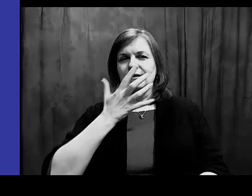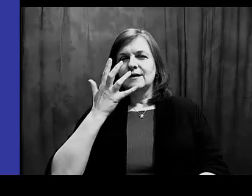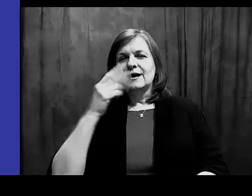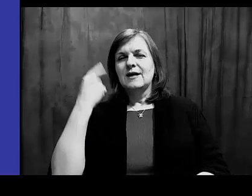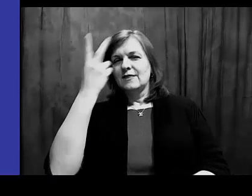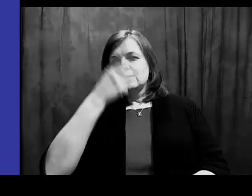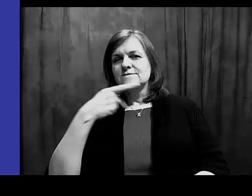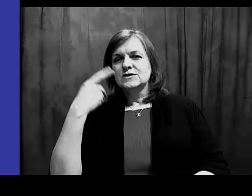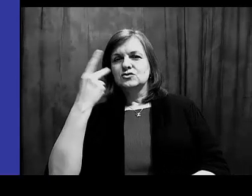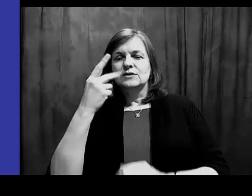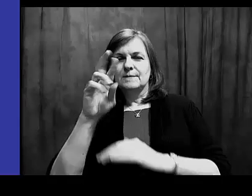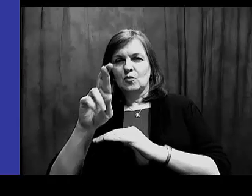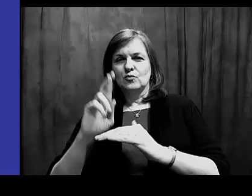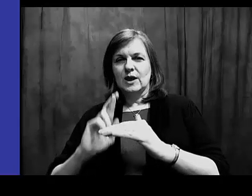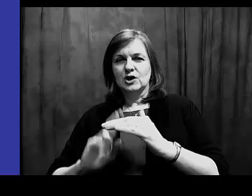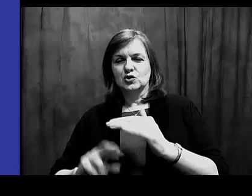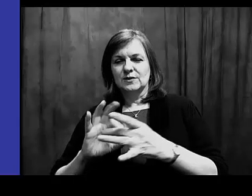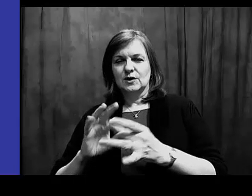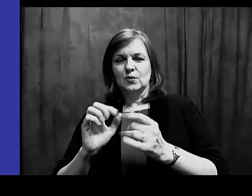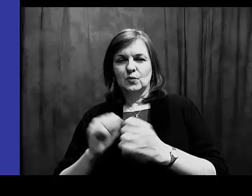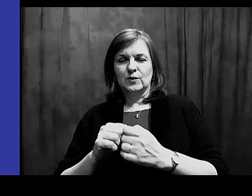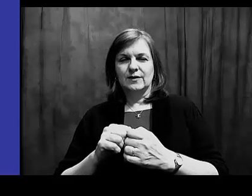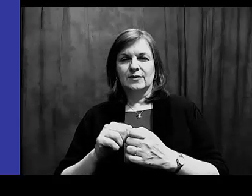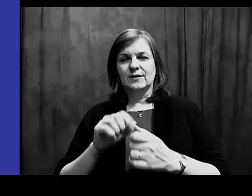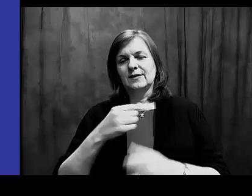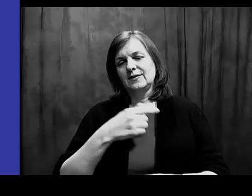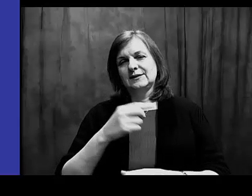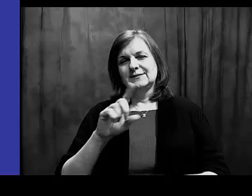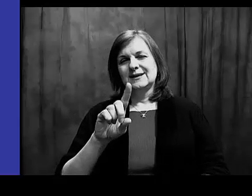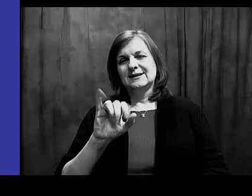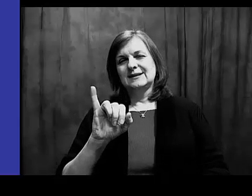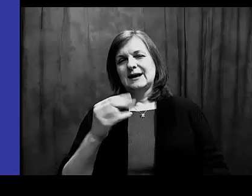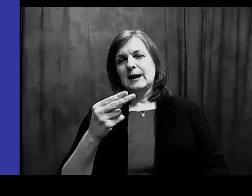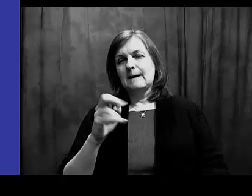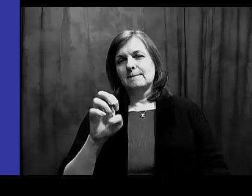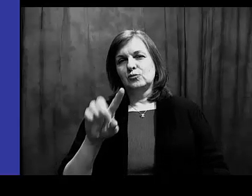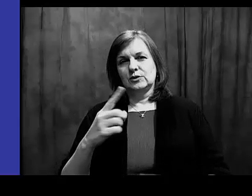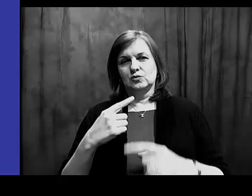phenotypic ratio that is associated with this